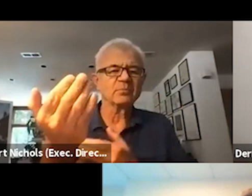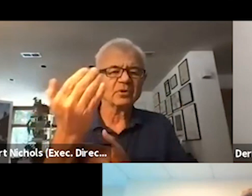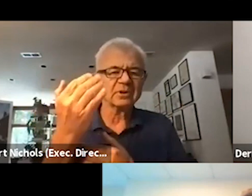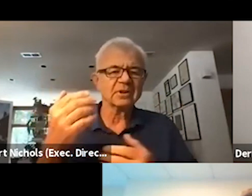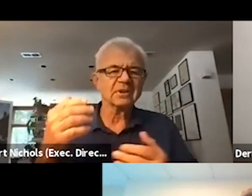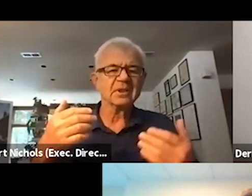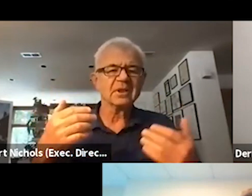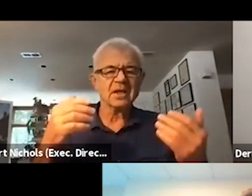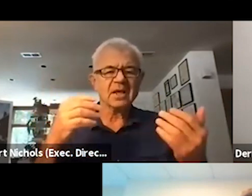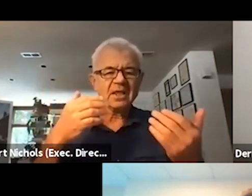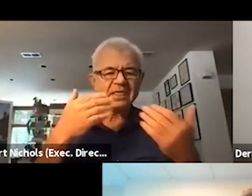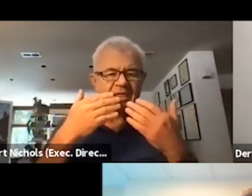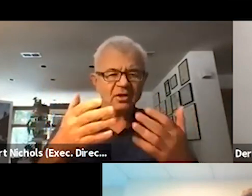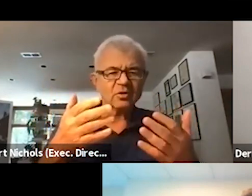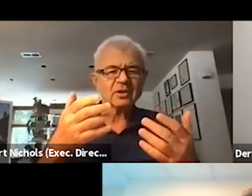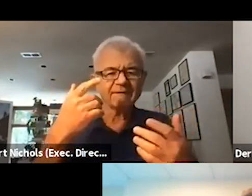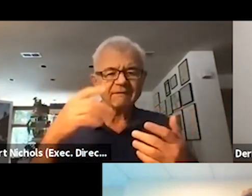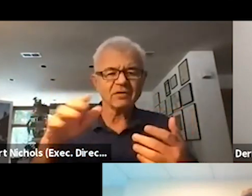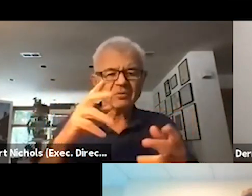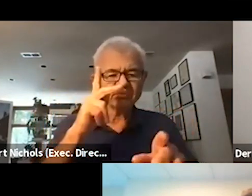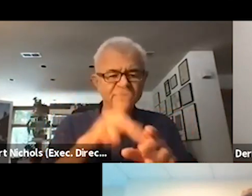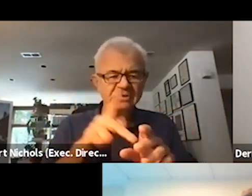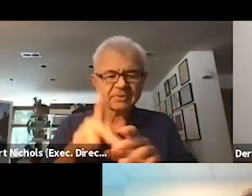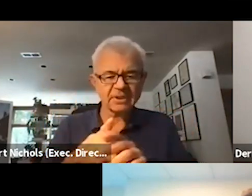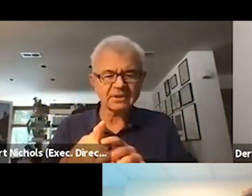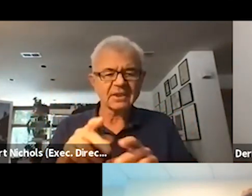I’m very much looking forward to seeing everybody on Saturday morning.